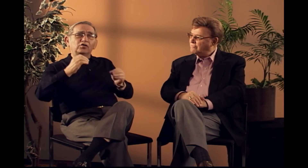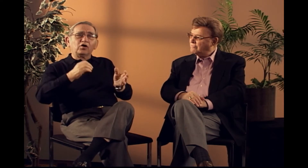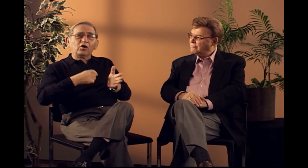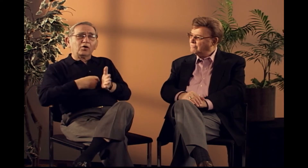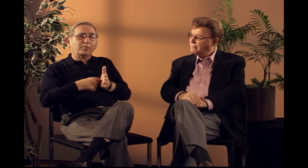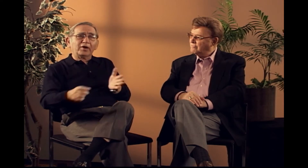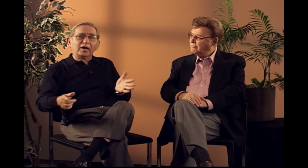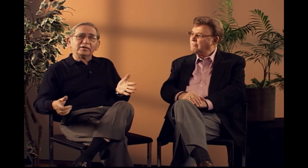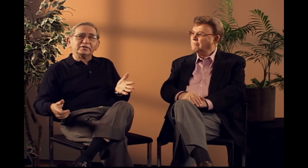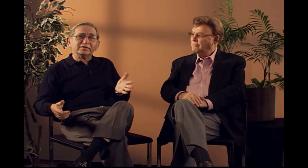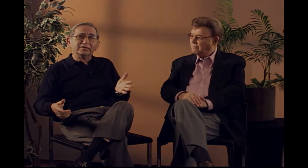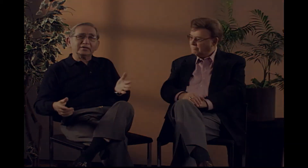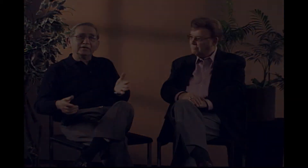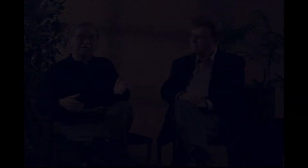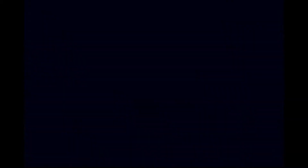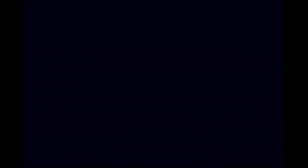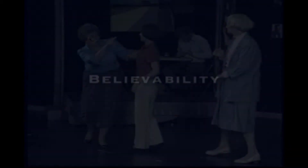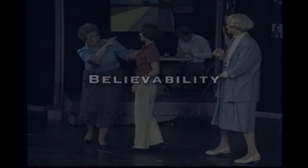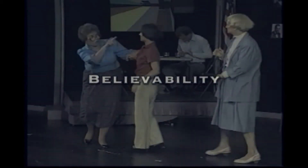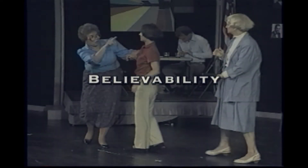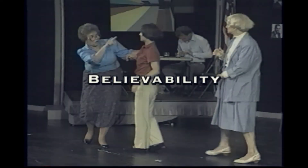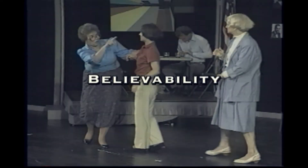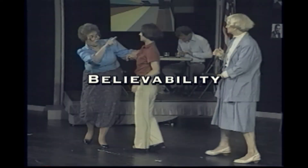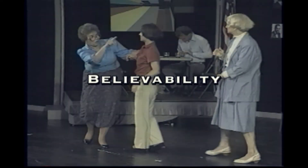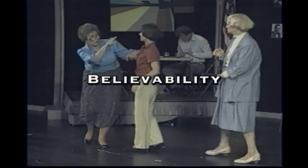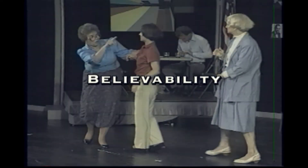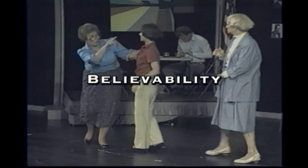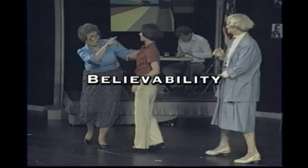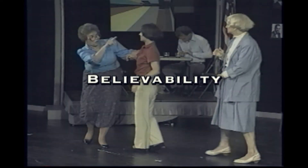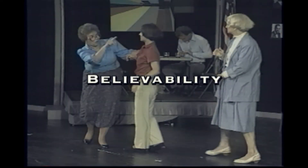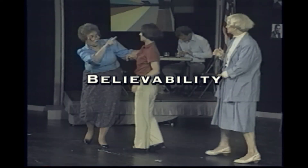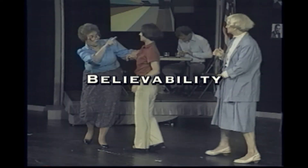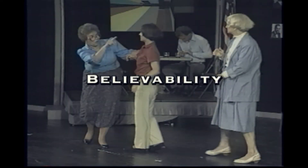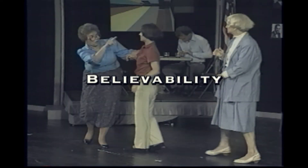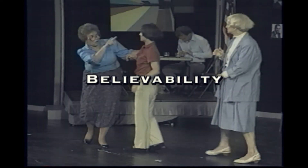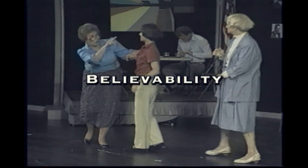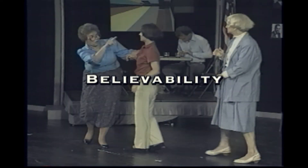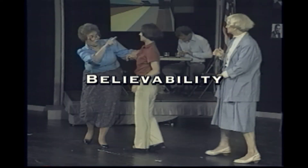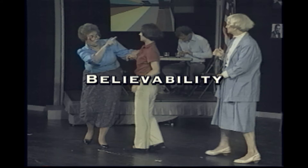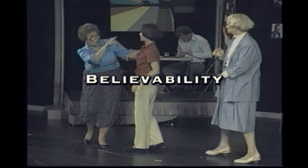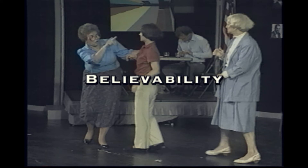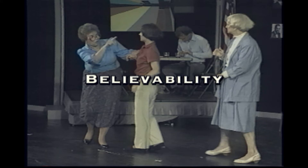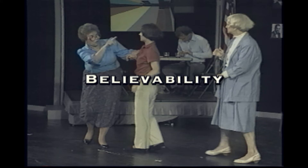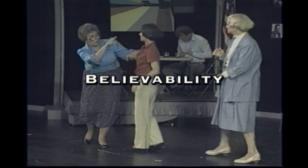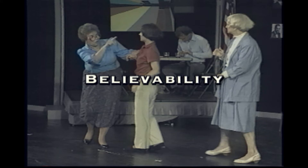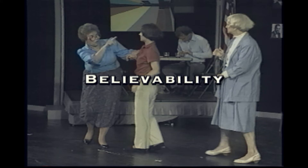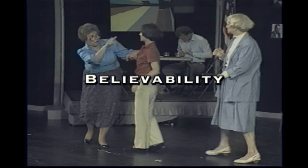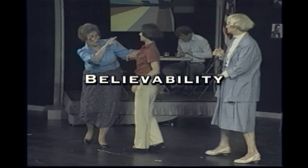And this was all done for volunteer. There was no pay.